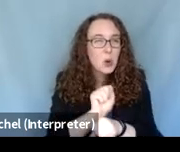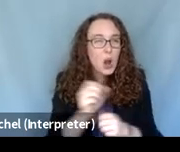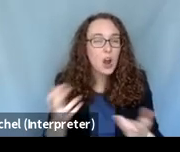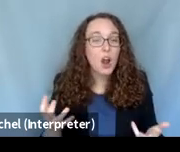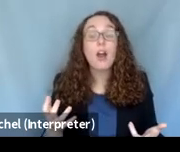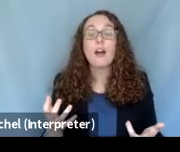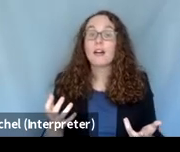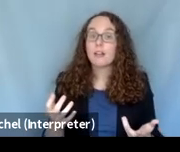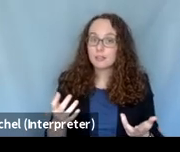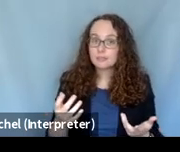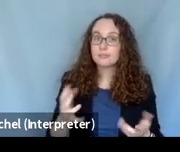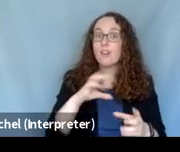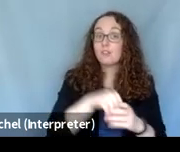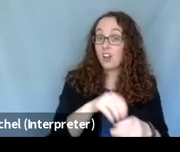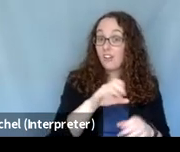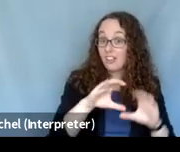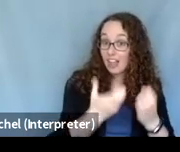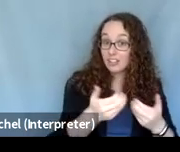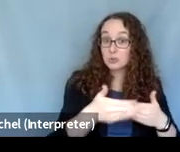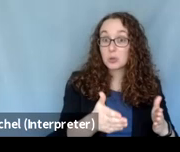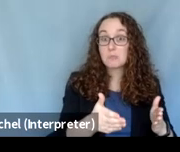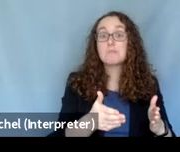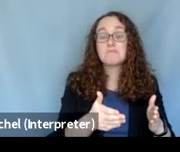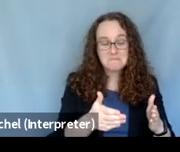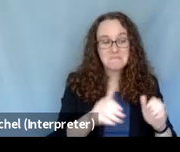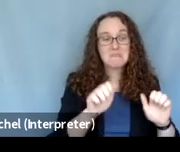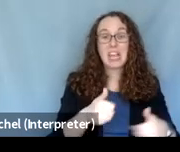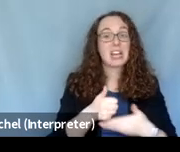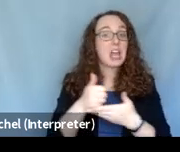relevant on a resume. What you've accomplished during the